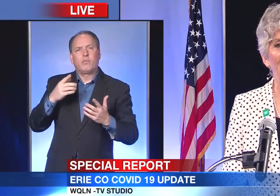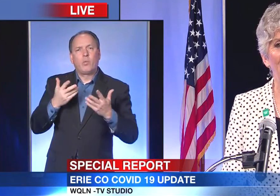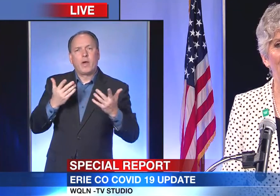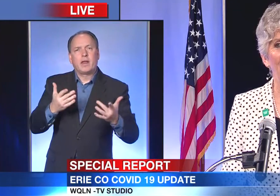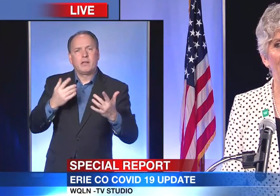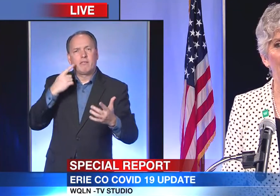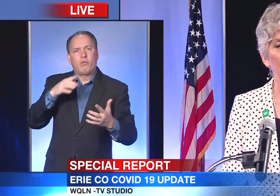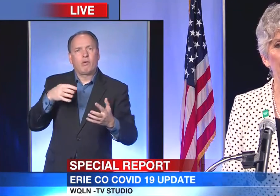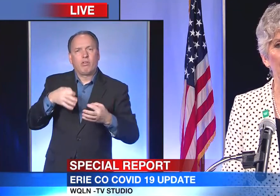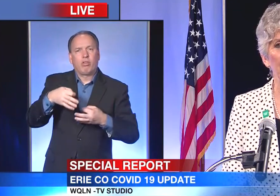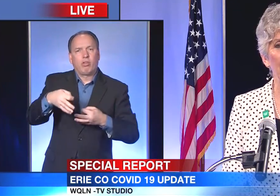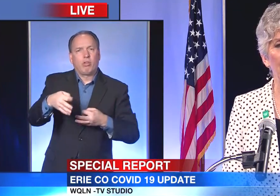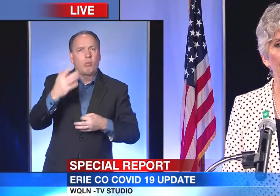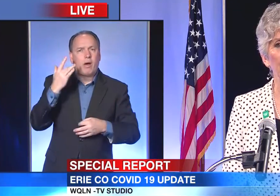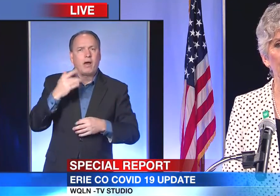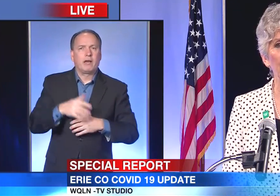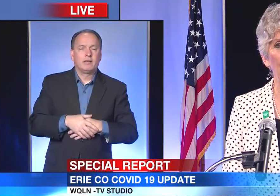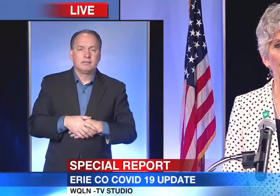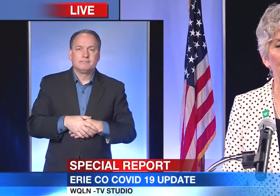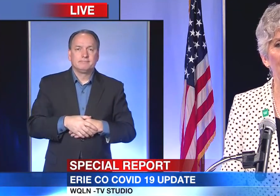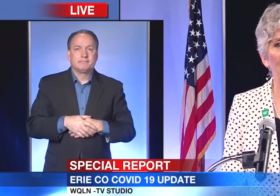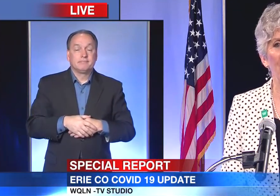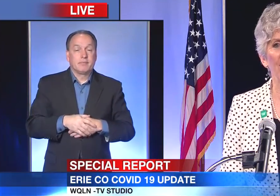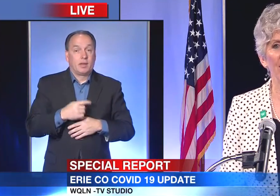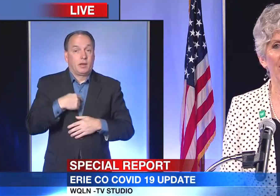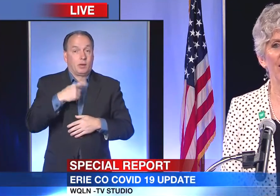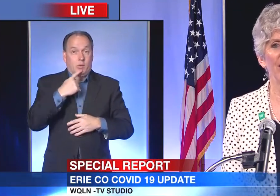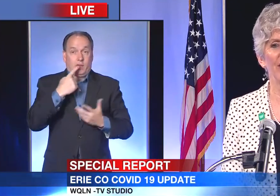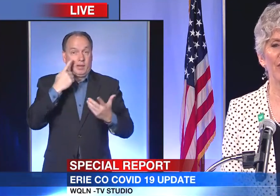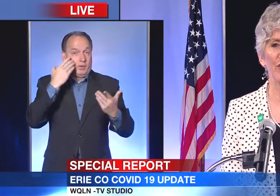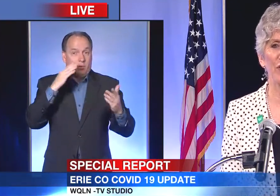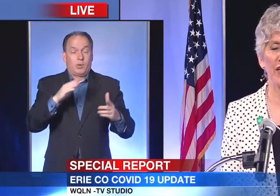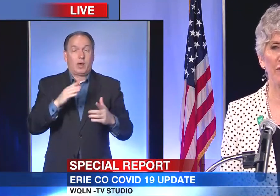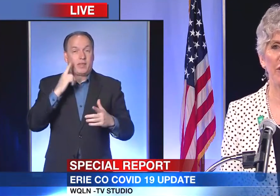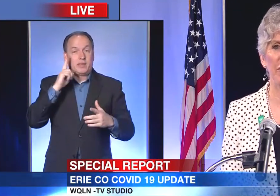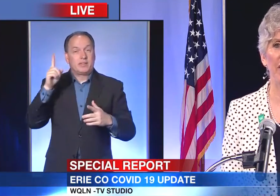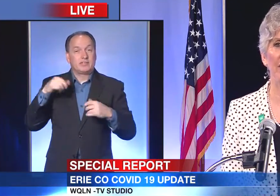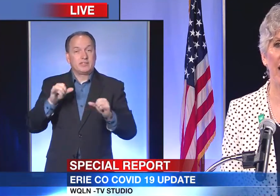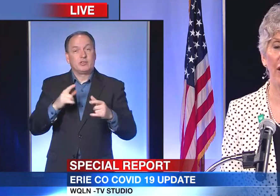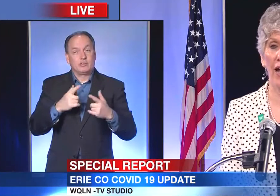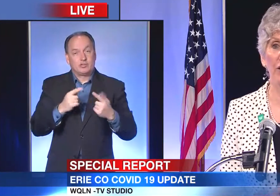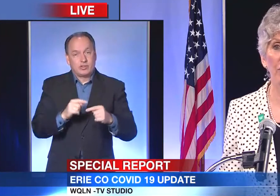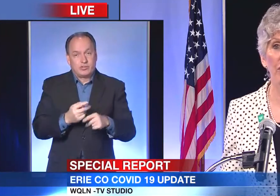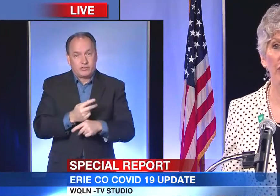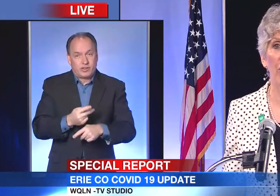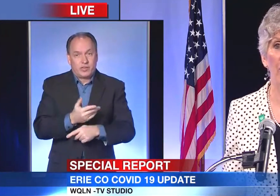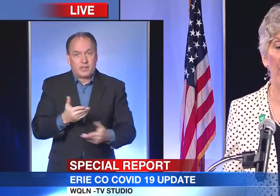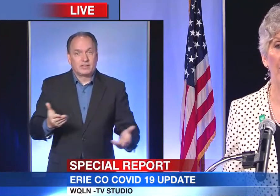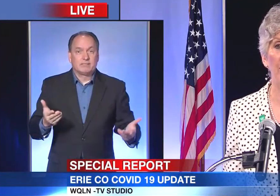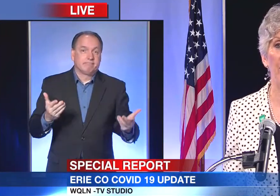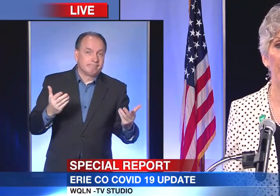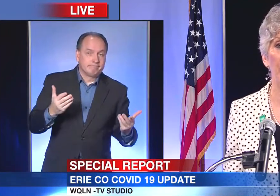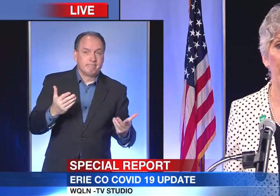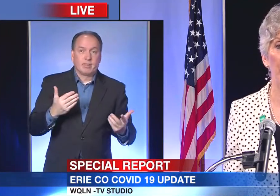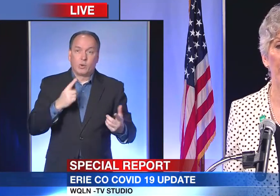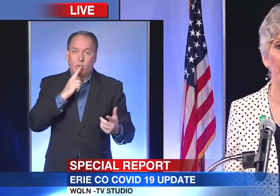WITH DECD. WHAT ARE THEY WAITING FOR? I DON'T REALLY KNOW. I THINK THEY'RE STILL TRYING THE